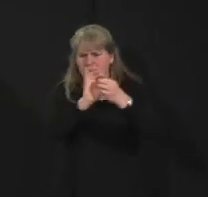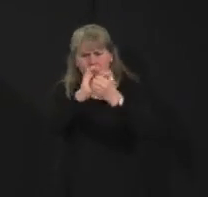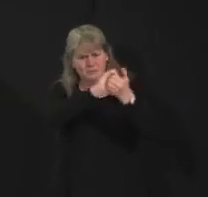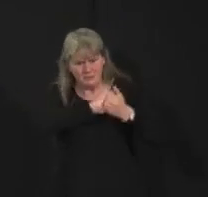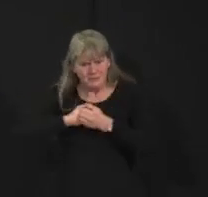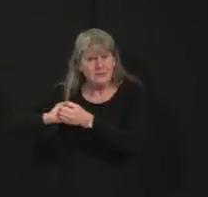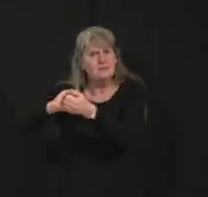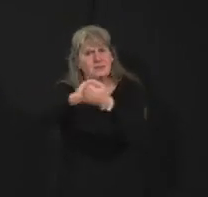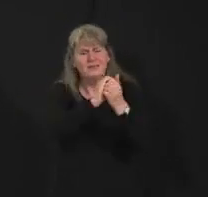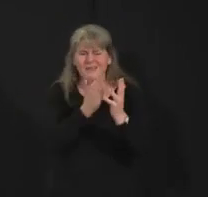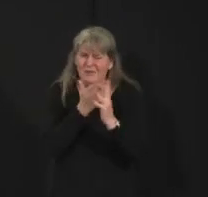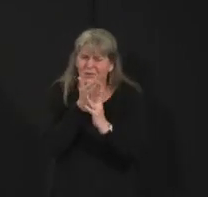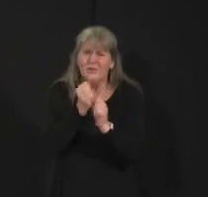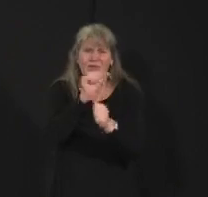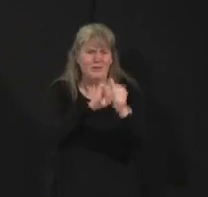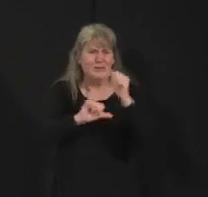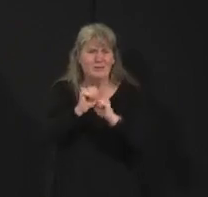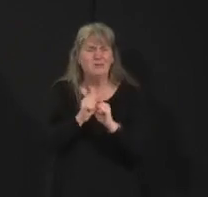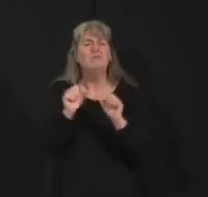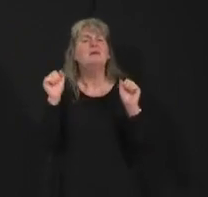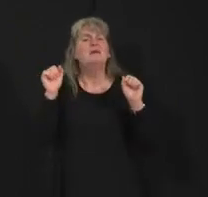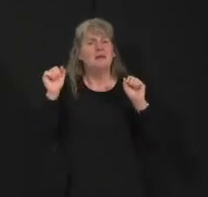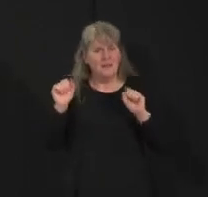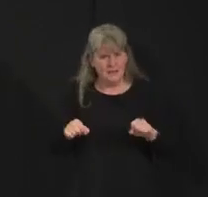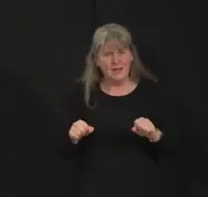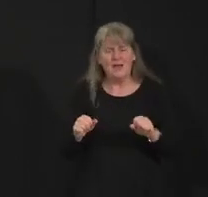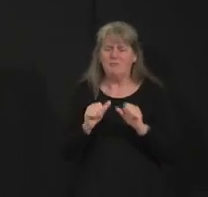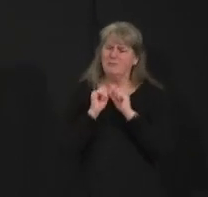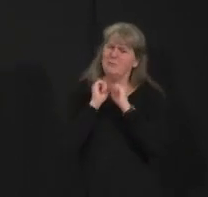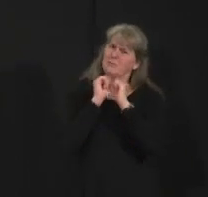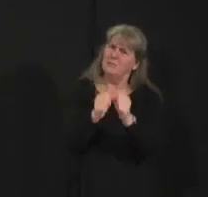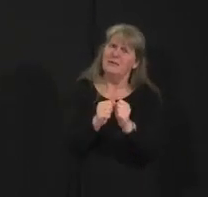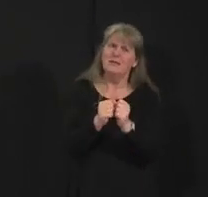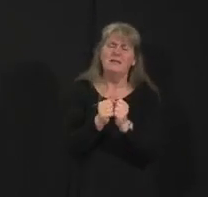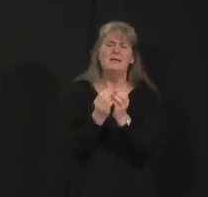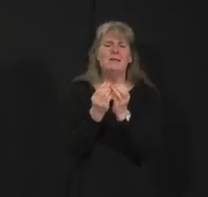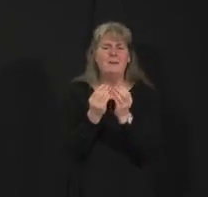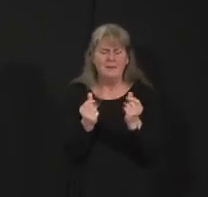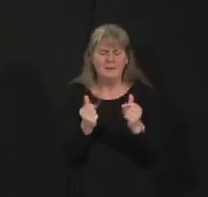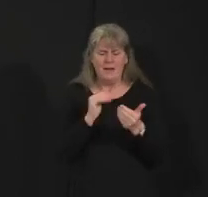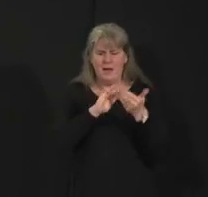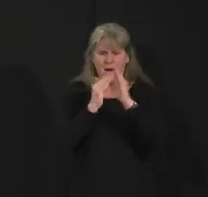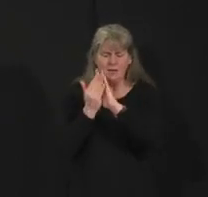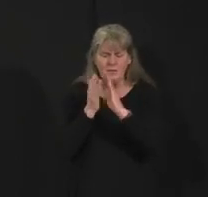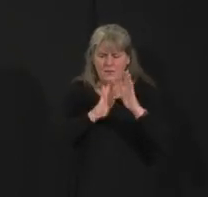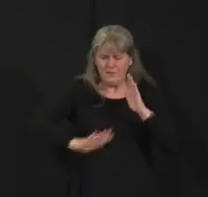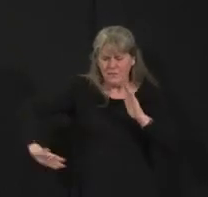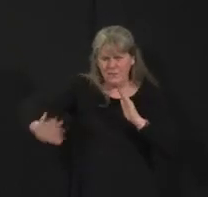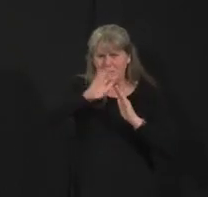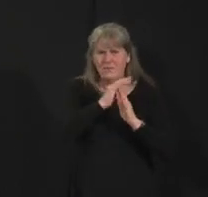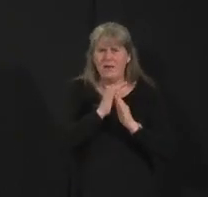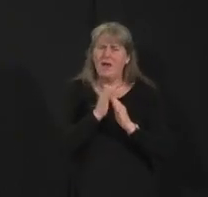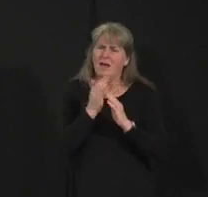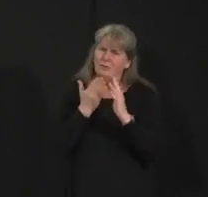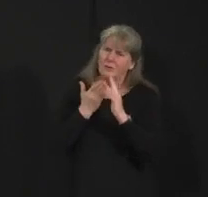through this together. We can and will continue to heal as a community, and to thrive in